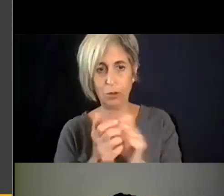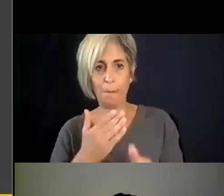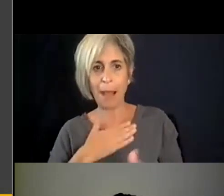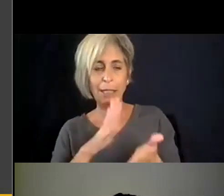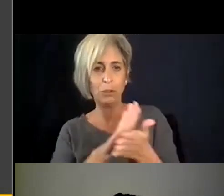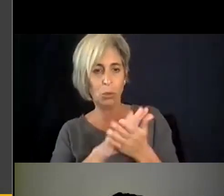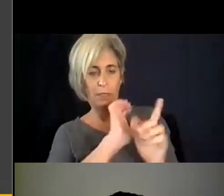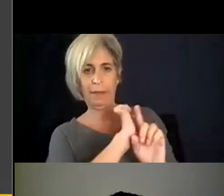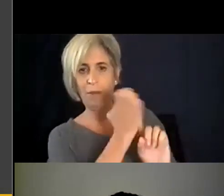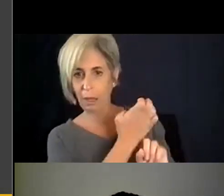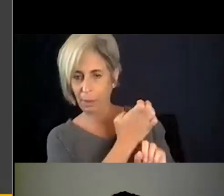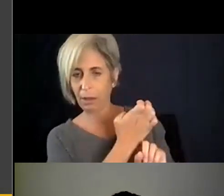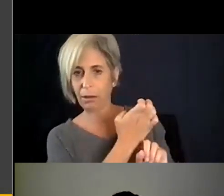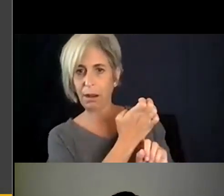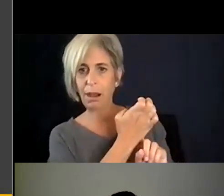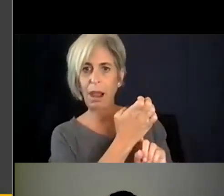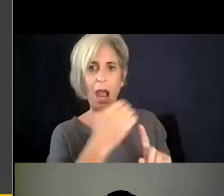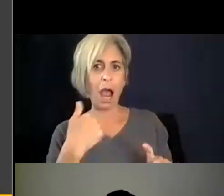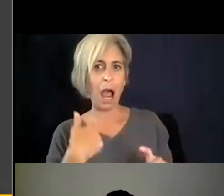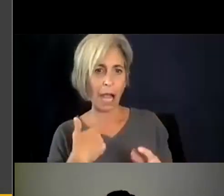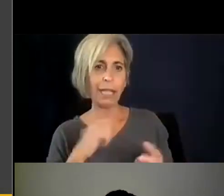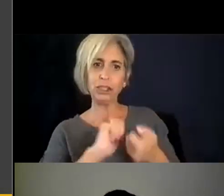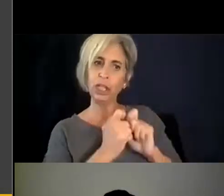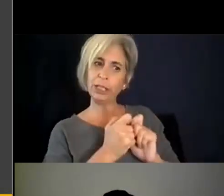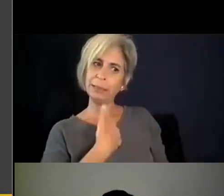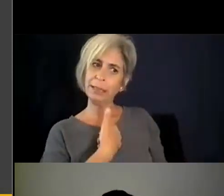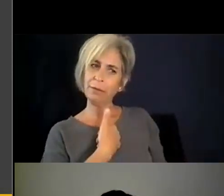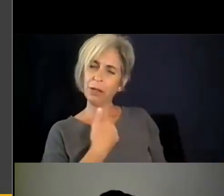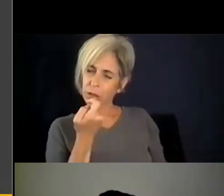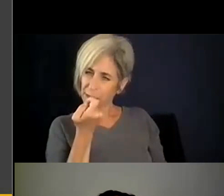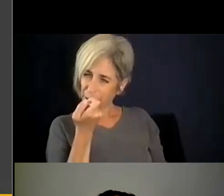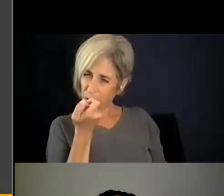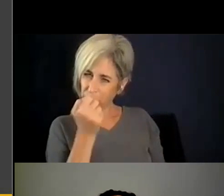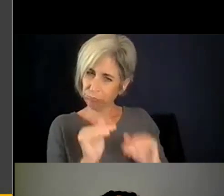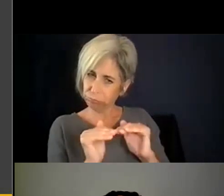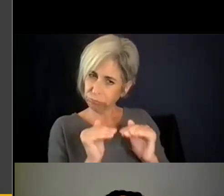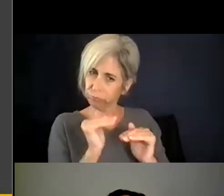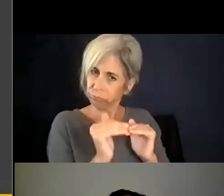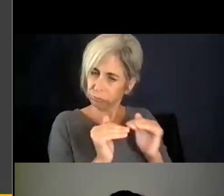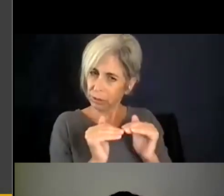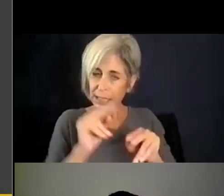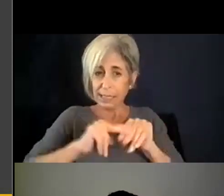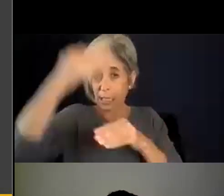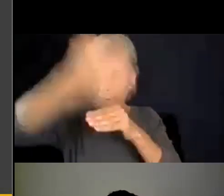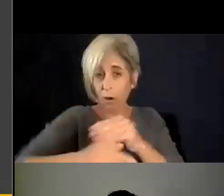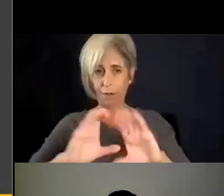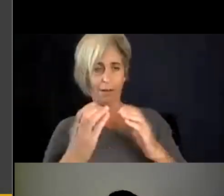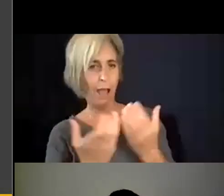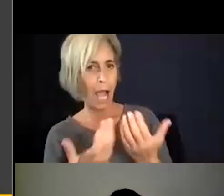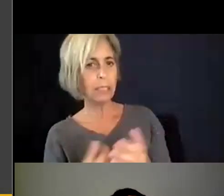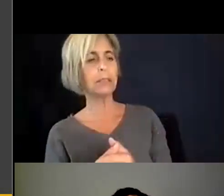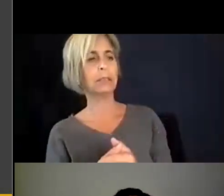I made changes and they were small ones, at first, so sitting in the front of the class.